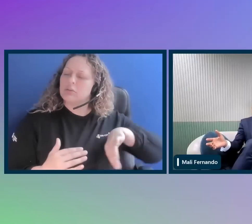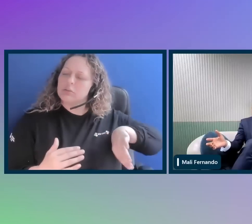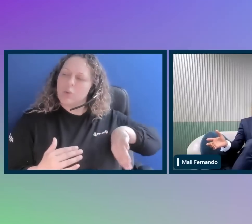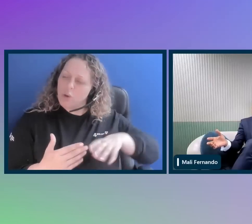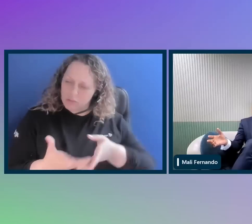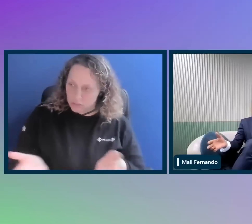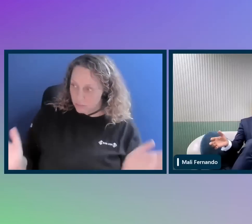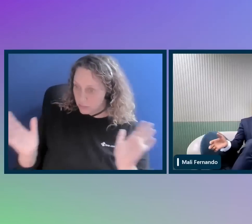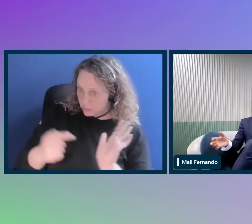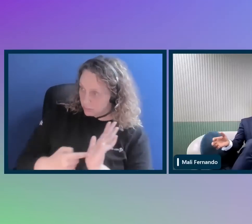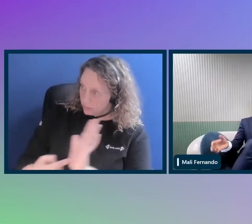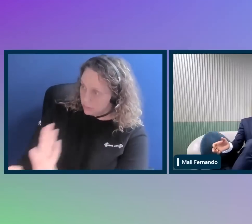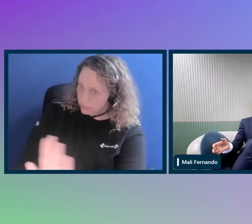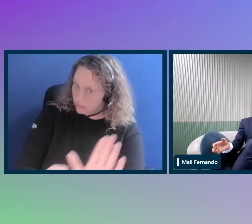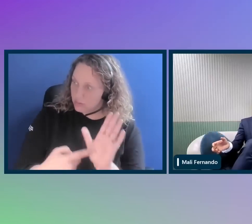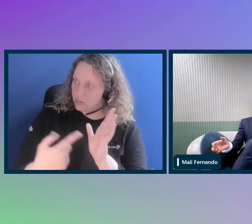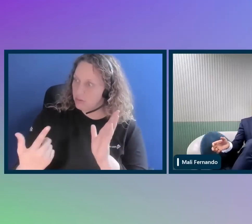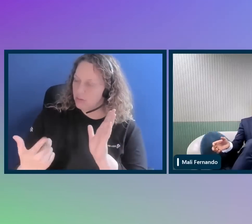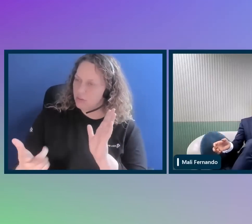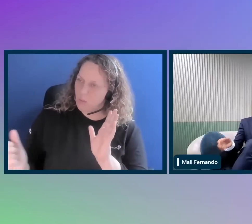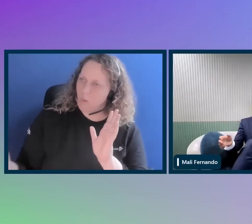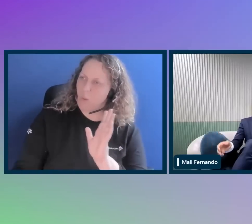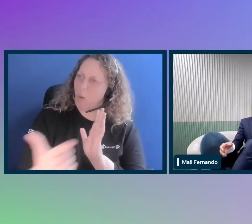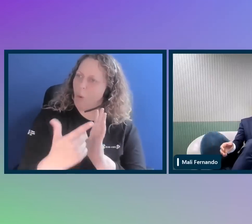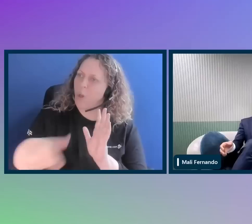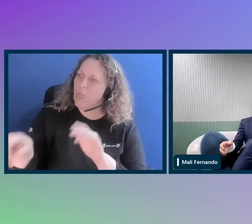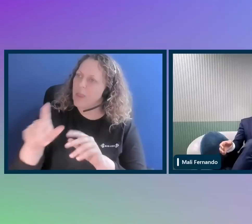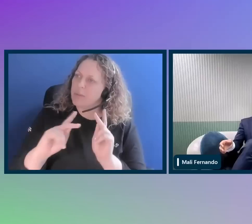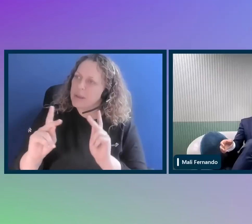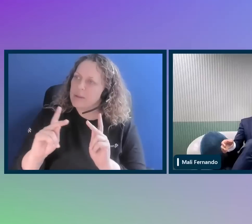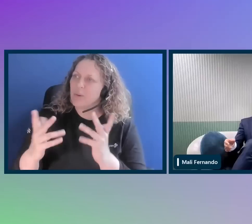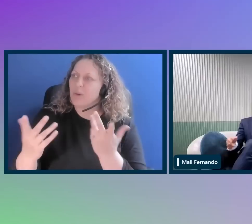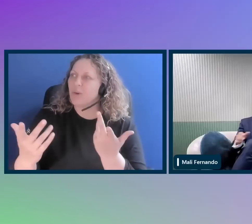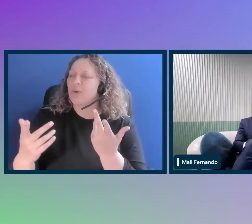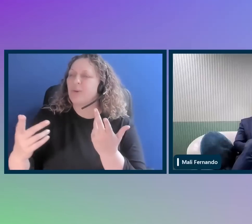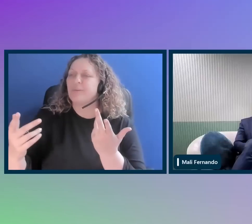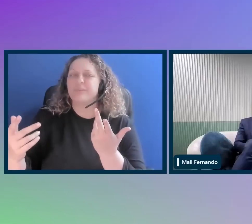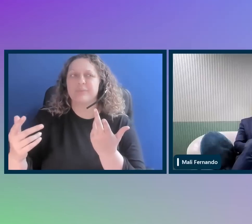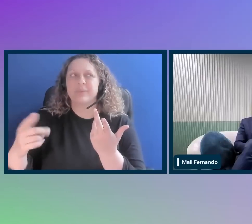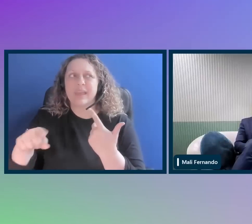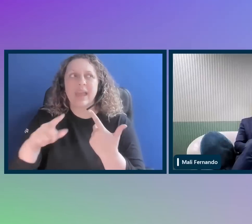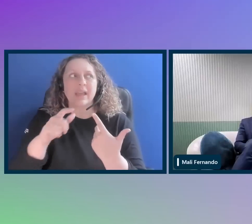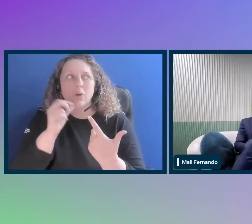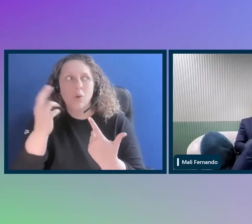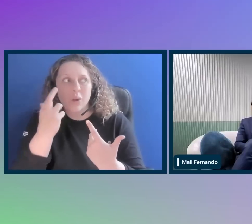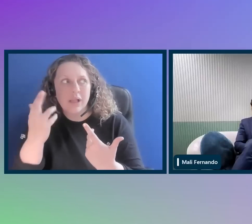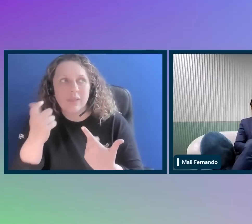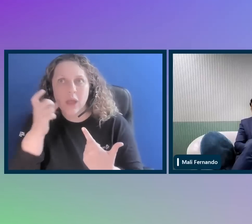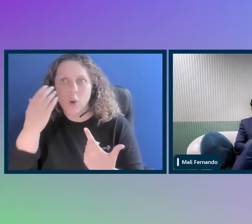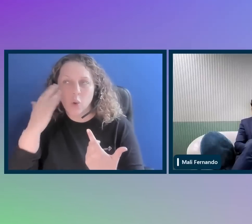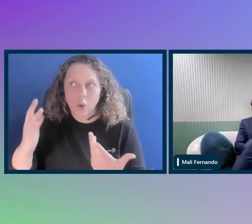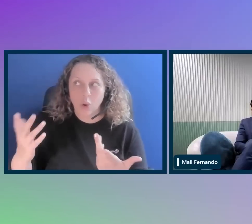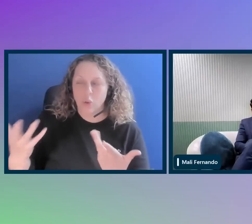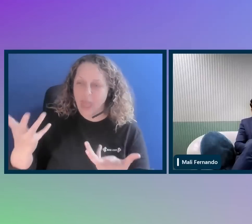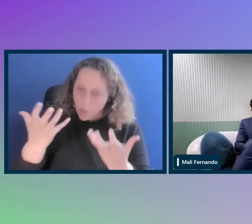and they want to make a difference in those countries that not only are we a business offering banking services,